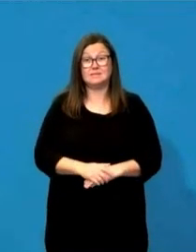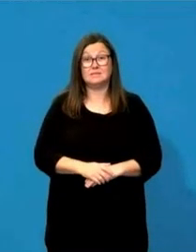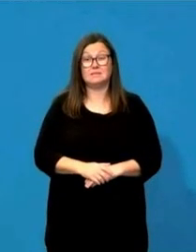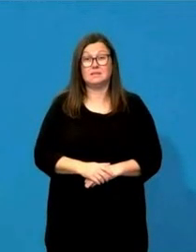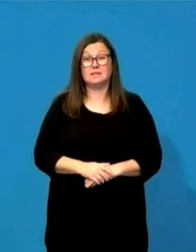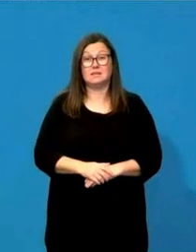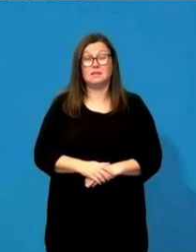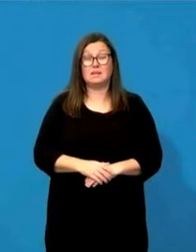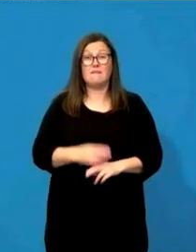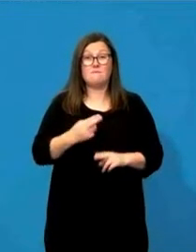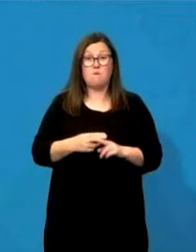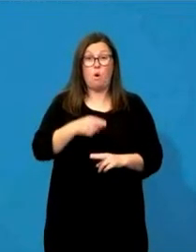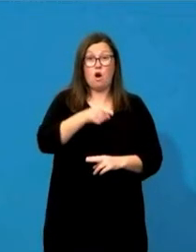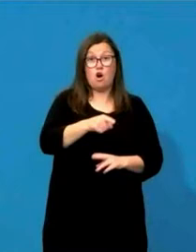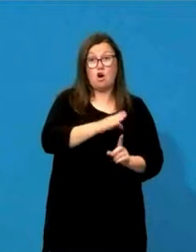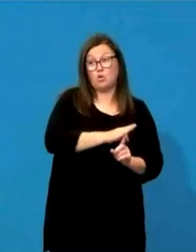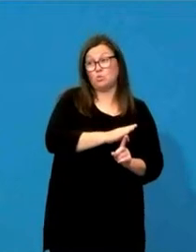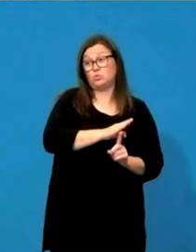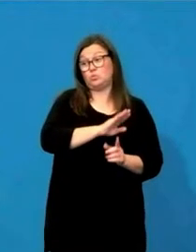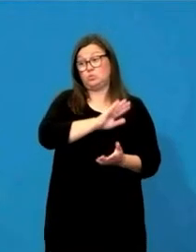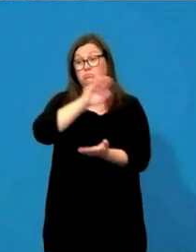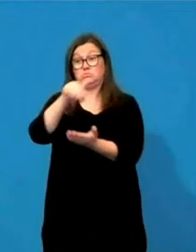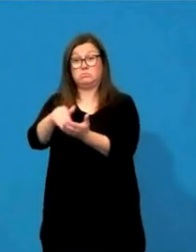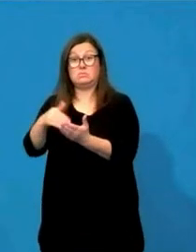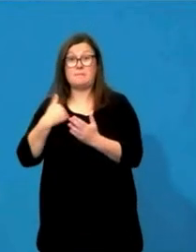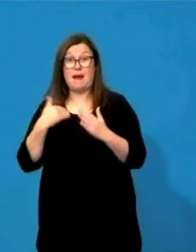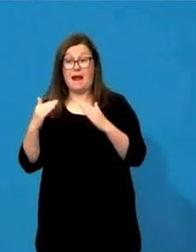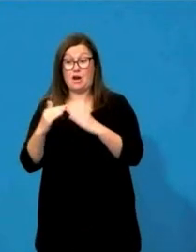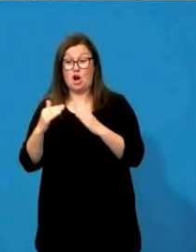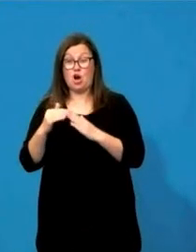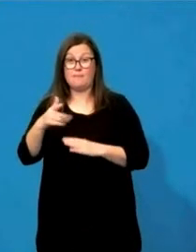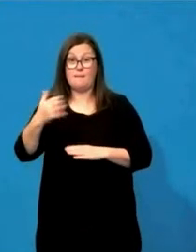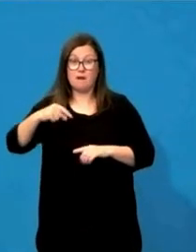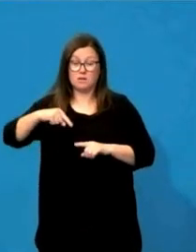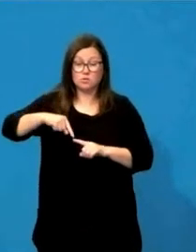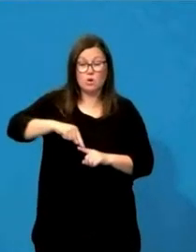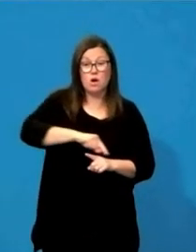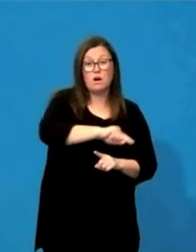town on the higher ground to get there because the shortcut is bit of a ditch, a bit